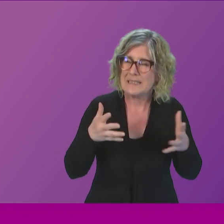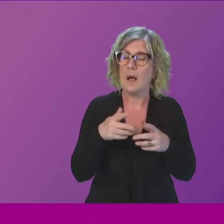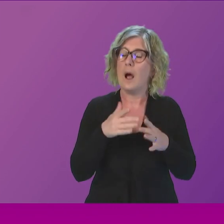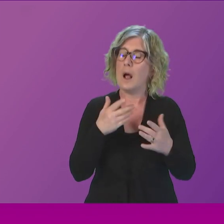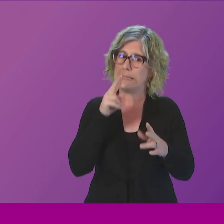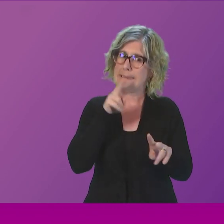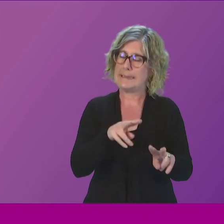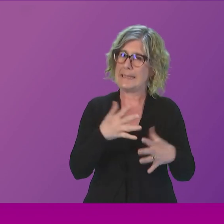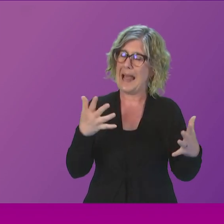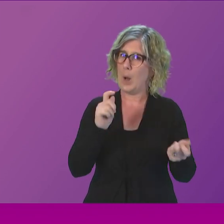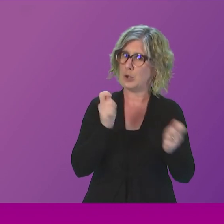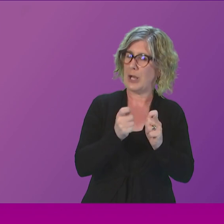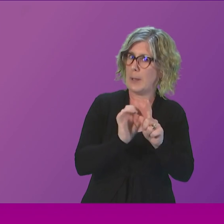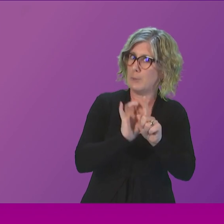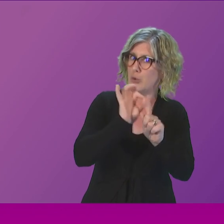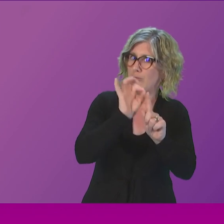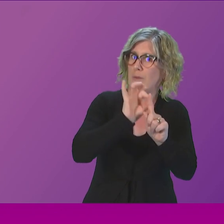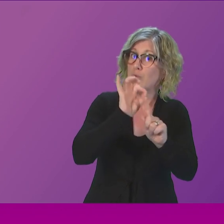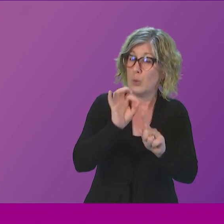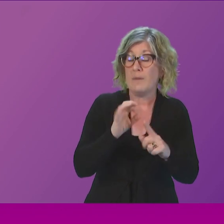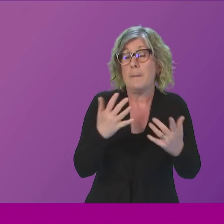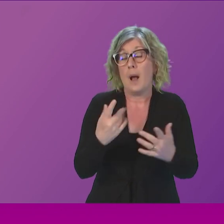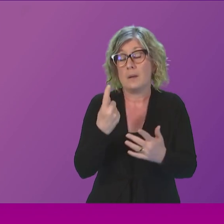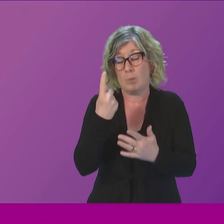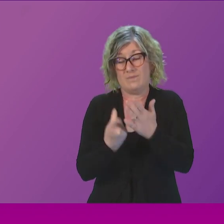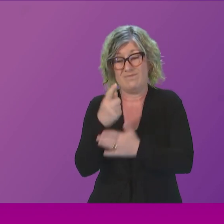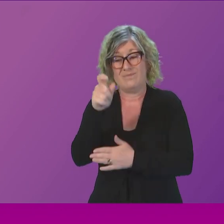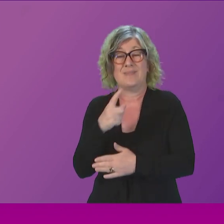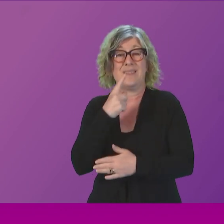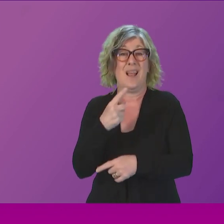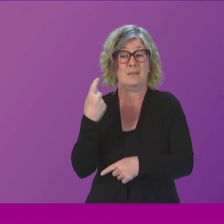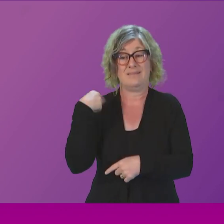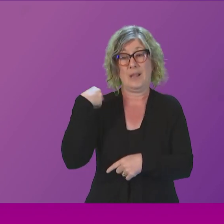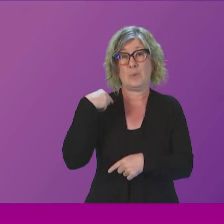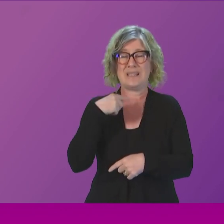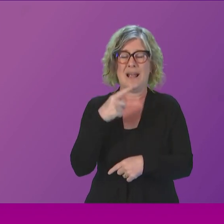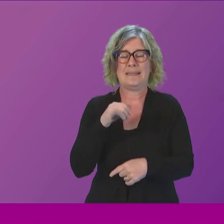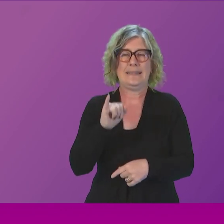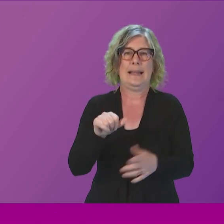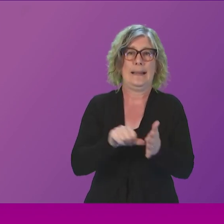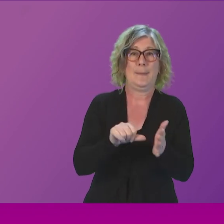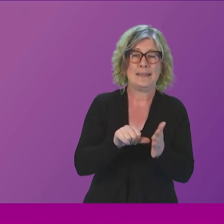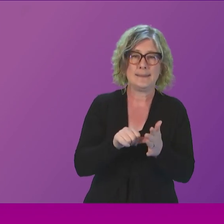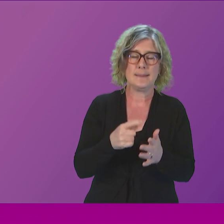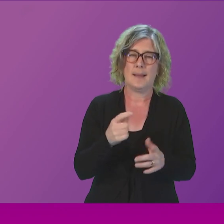However, as Shirley-Anne Somerville said earlier this week, it is like having one hand tied behind our back.